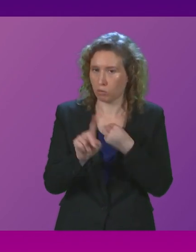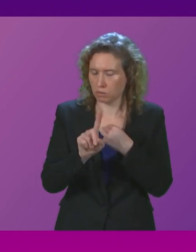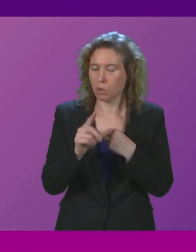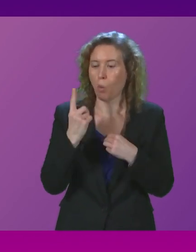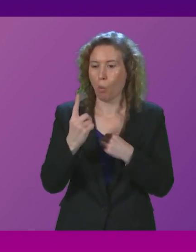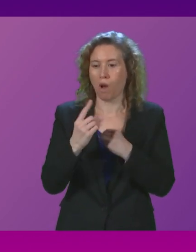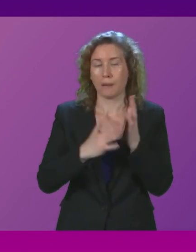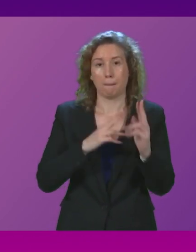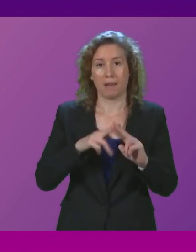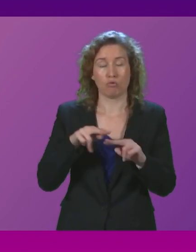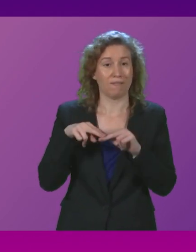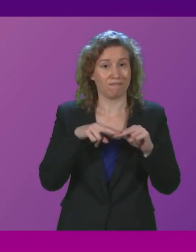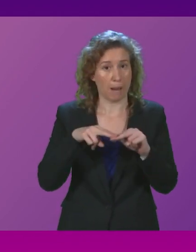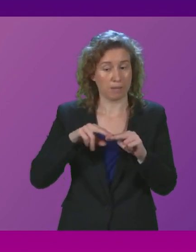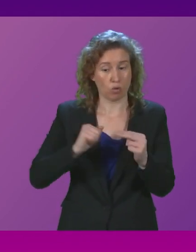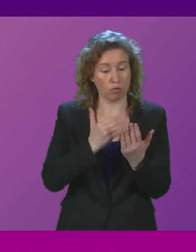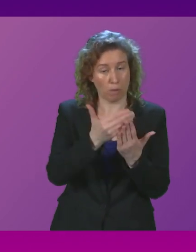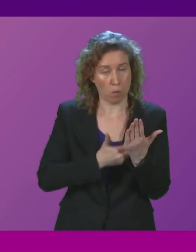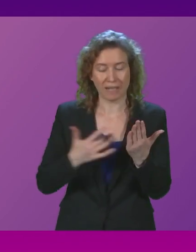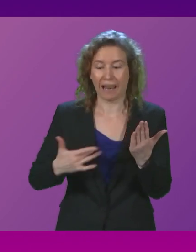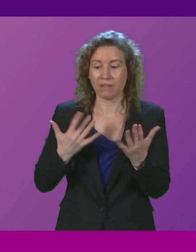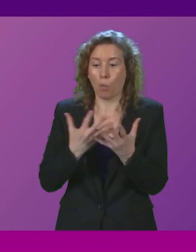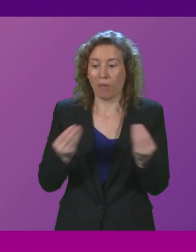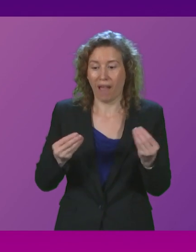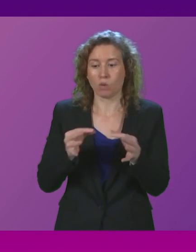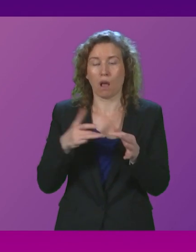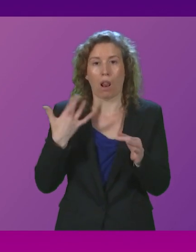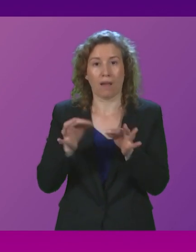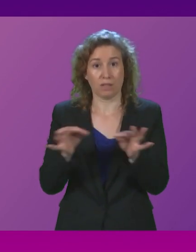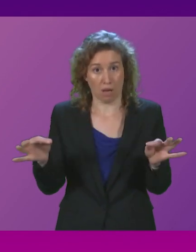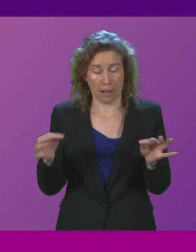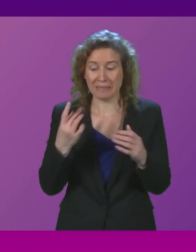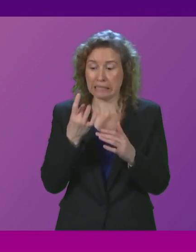Families Scotland report “Living without a lifeline: single parenting and the cost of living”.